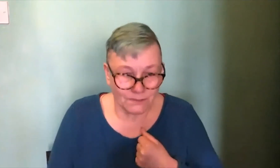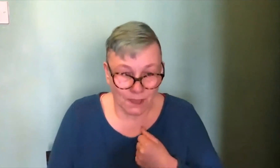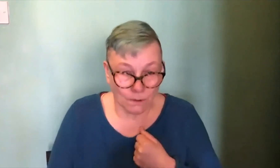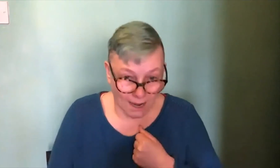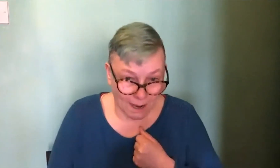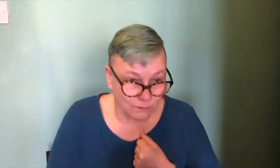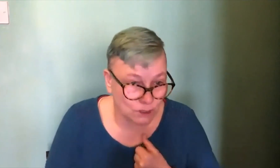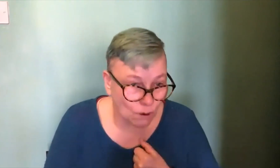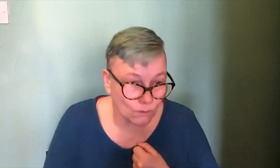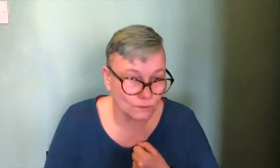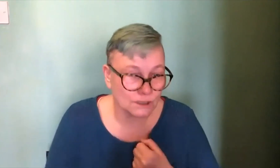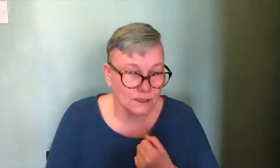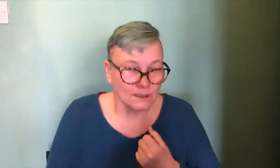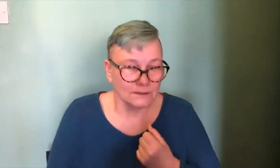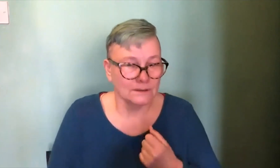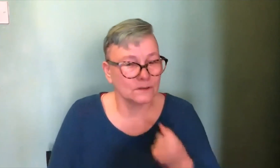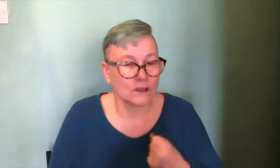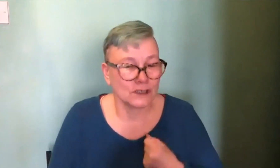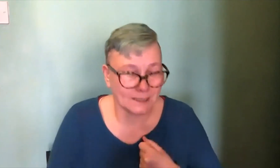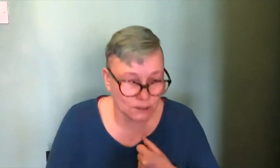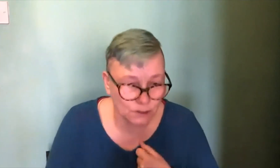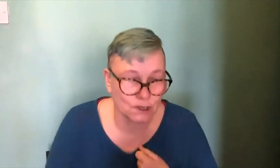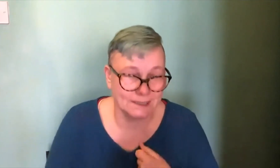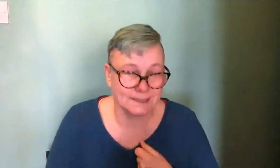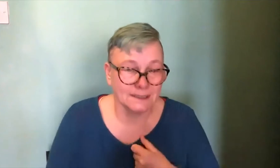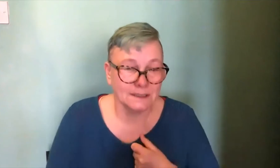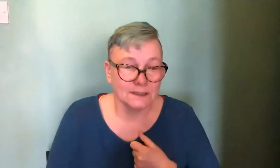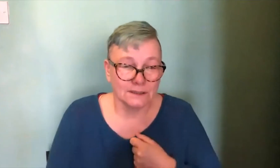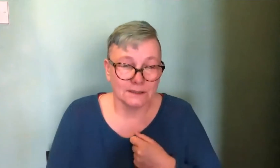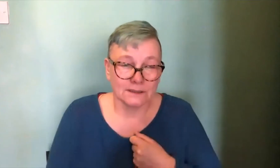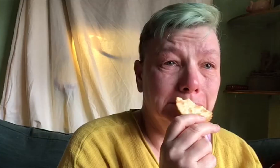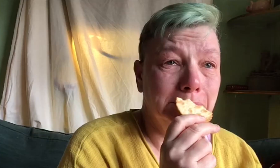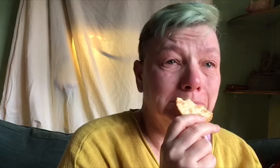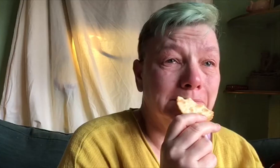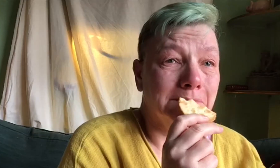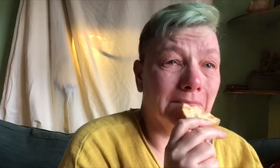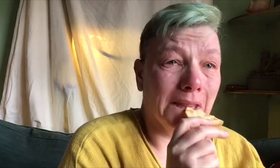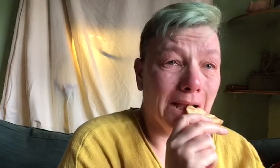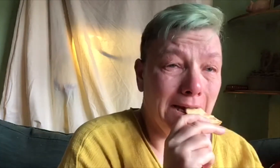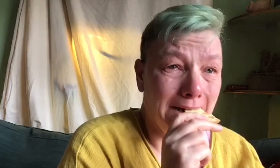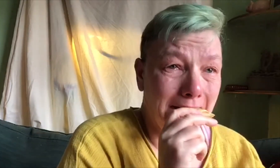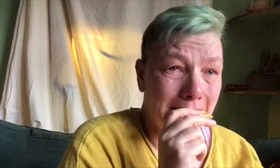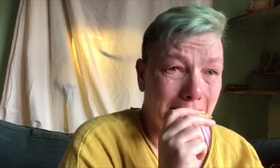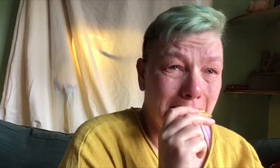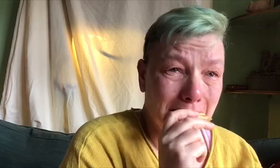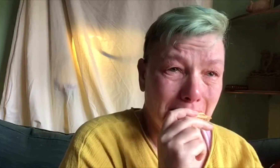And though I am sold, not yet enjoyed. So tedious is this day